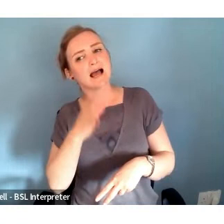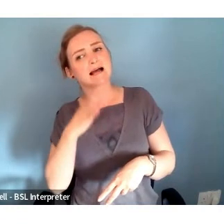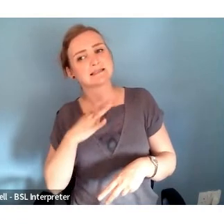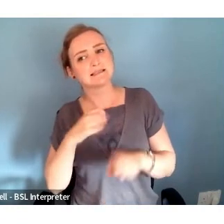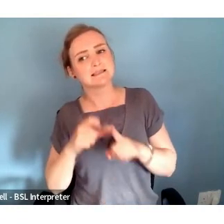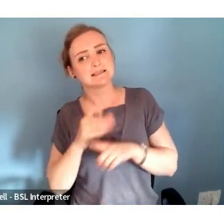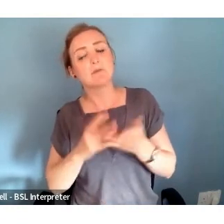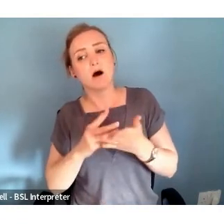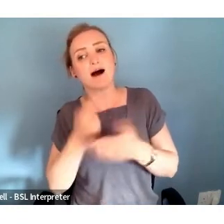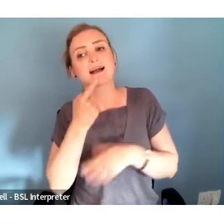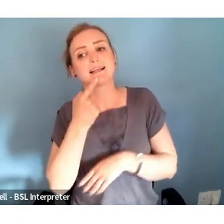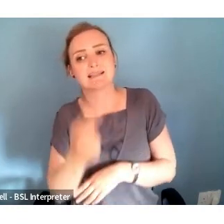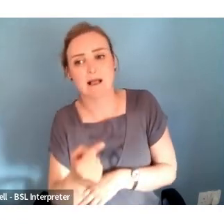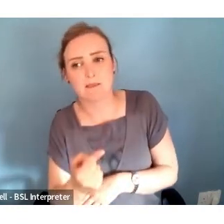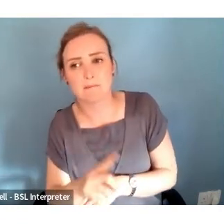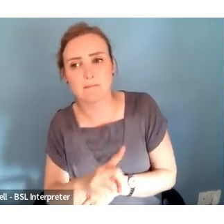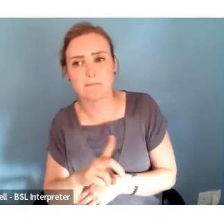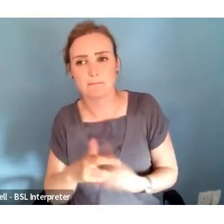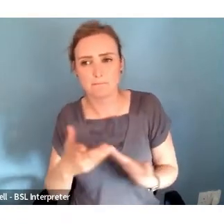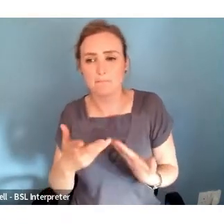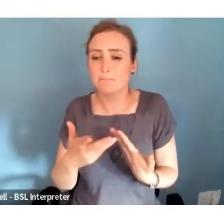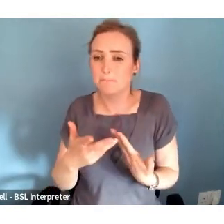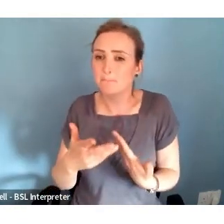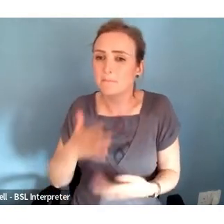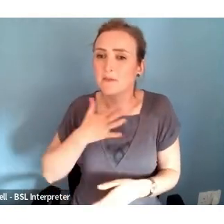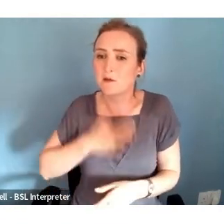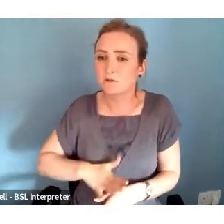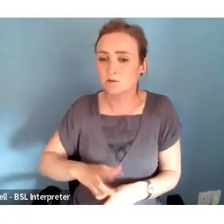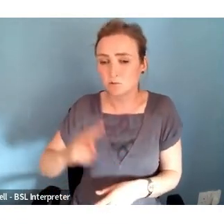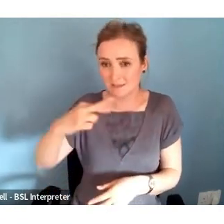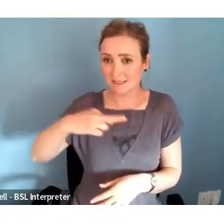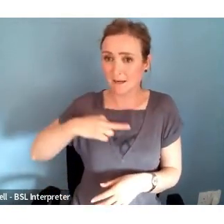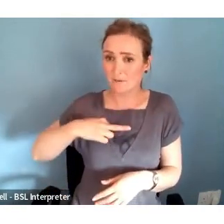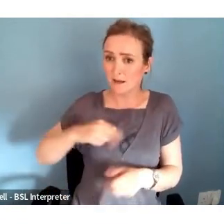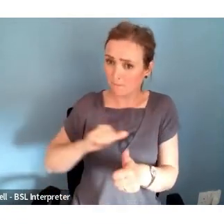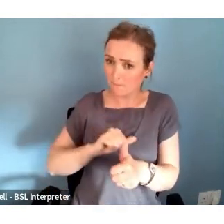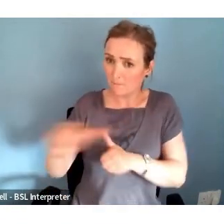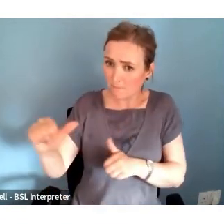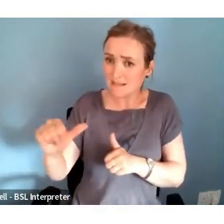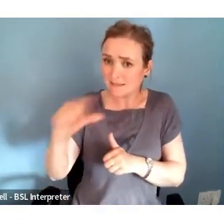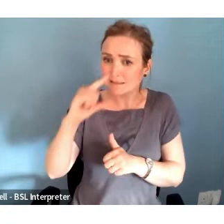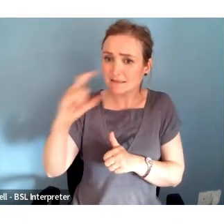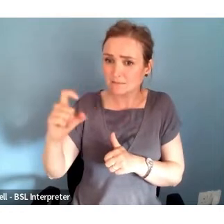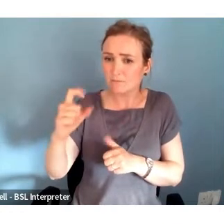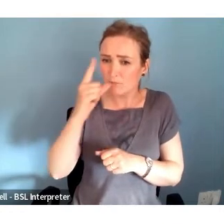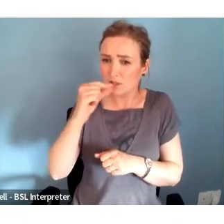, because they want to see me at my best. So I will tell them. I think that is a really important thing. Alex,